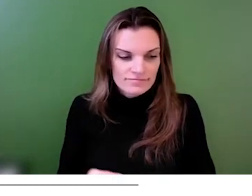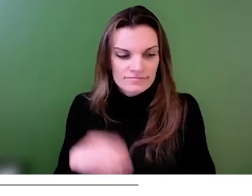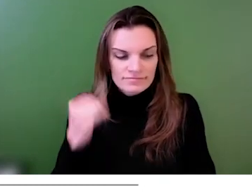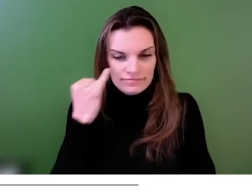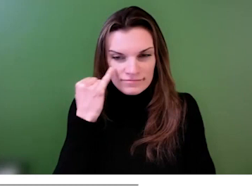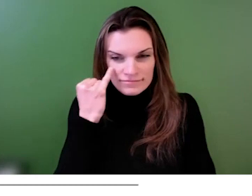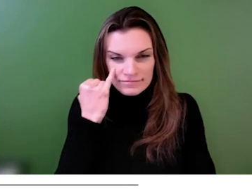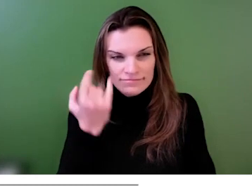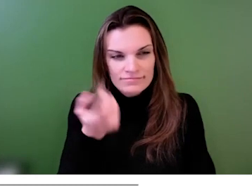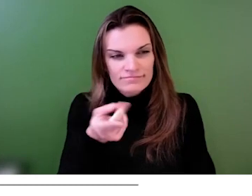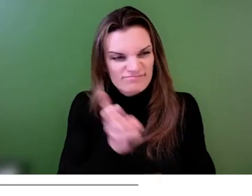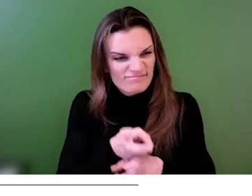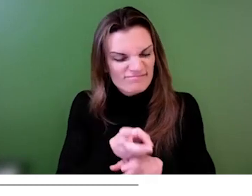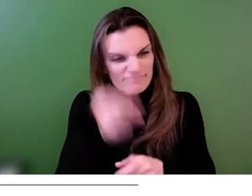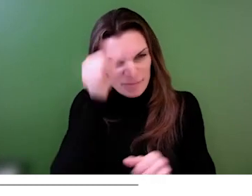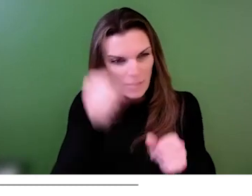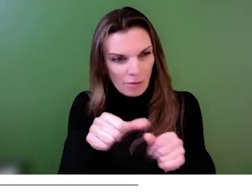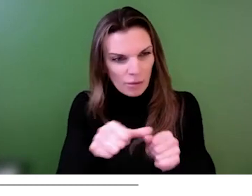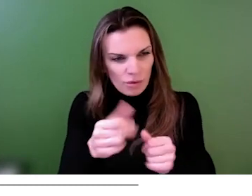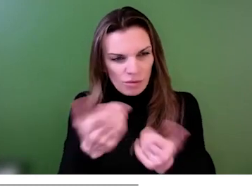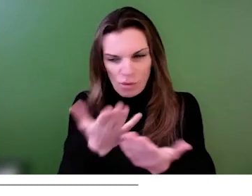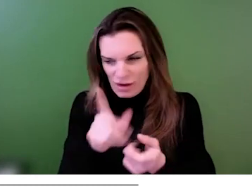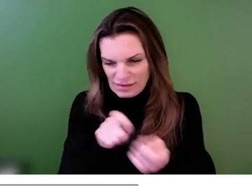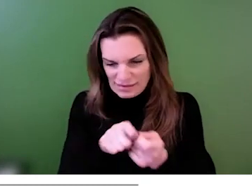remember to track your symptoms or it's hard to write things